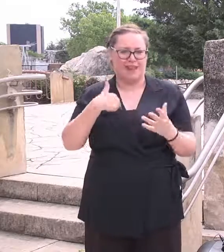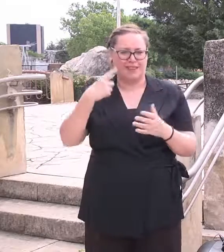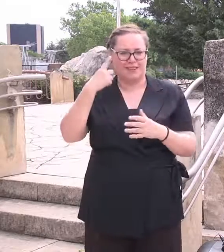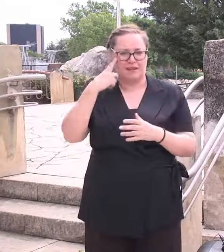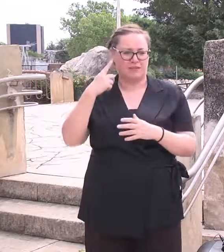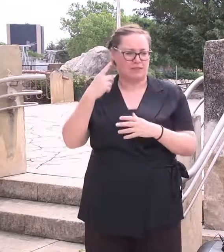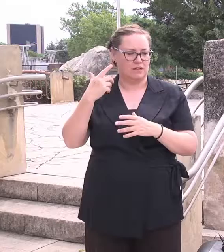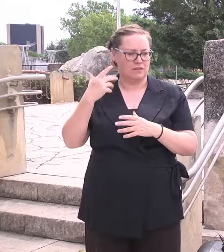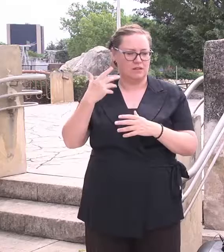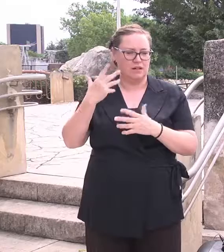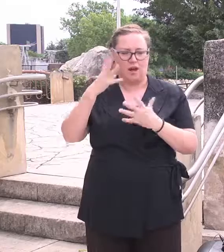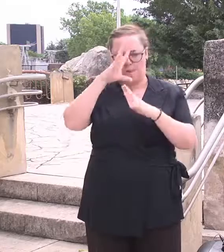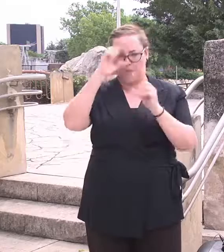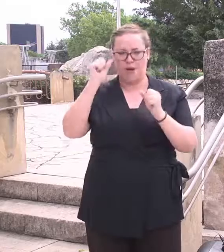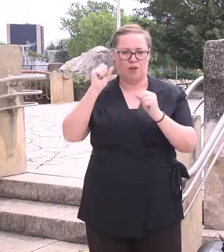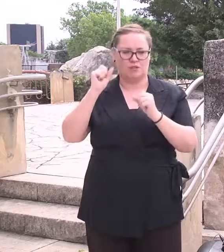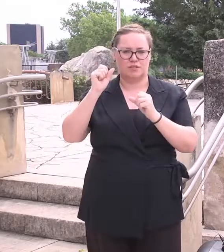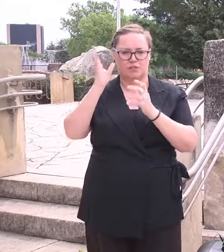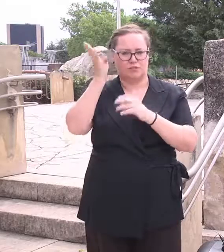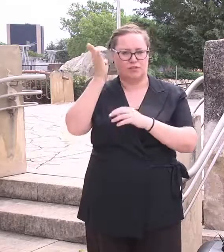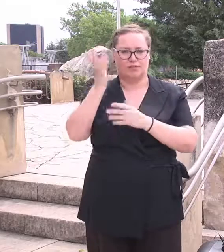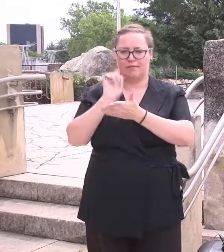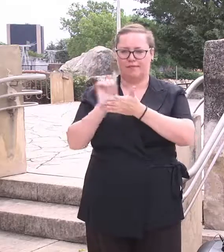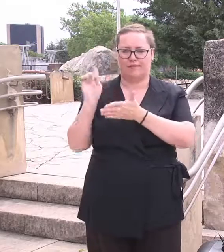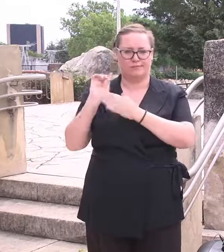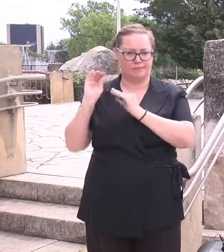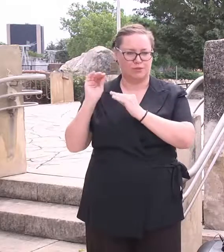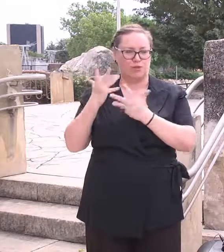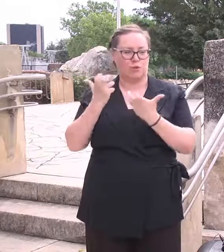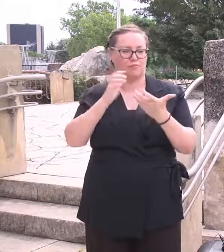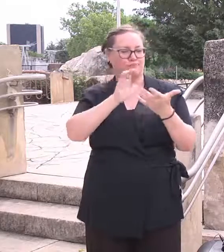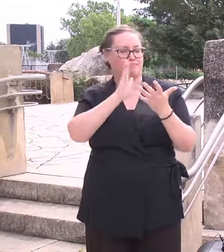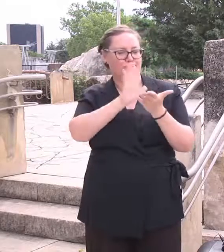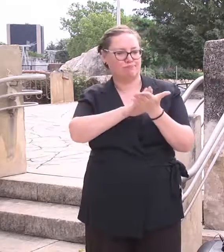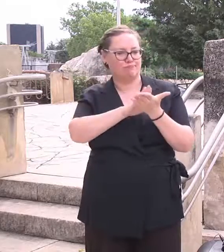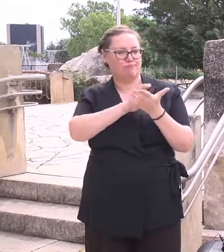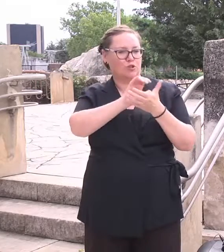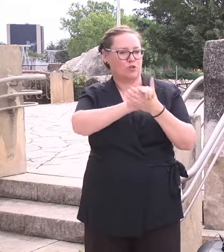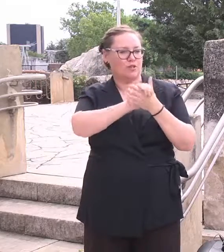our mayor's briefing last week so I get to say uh congratulations again for the collaboration